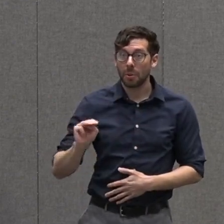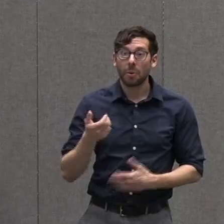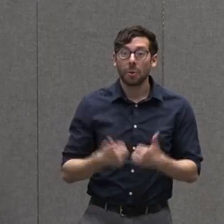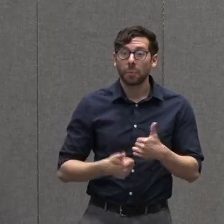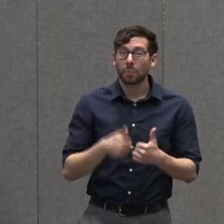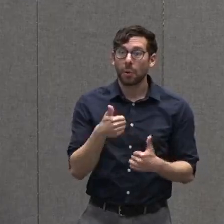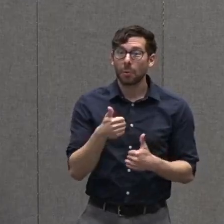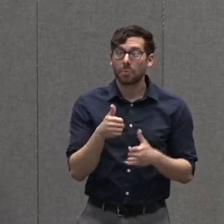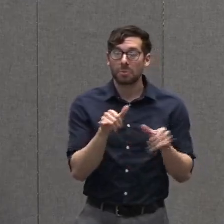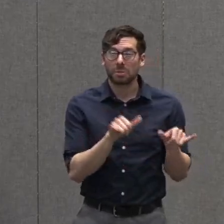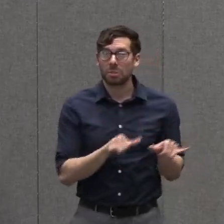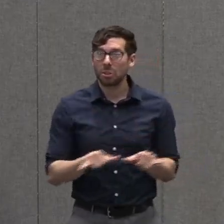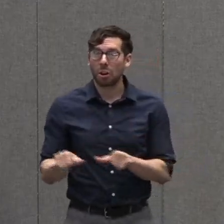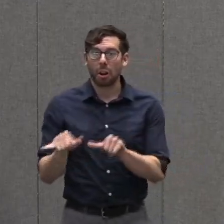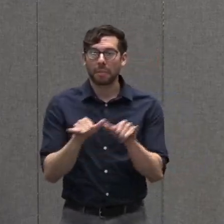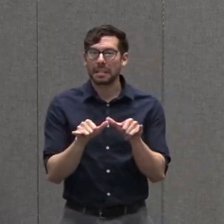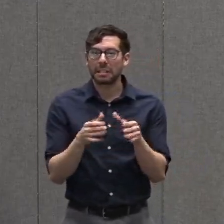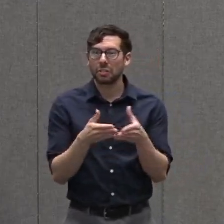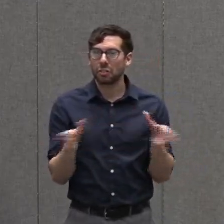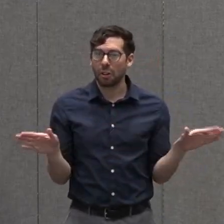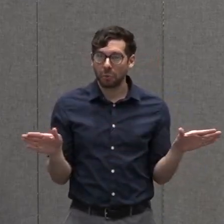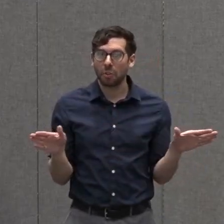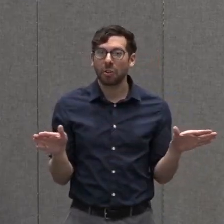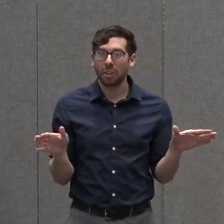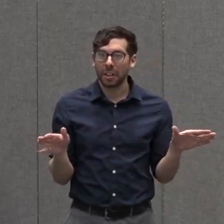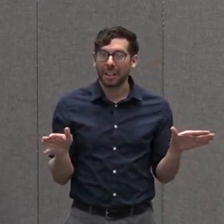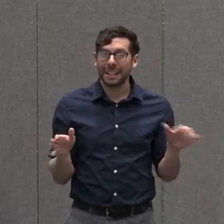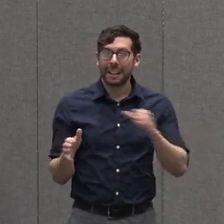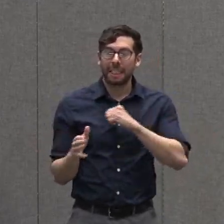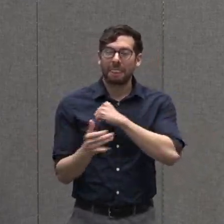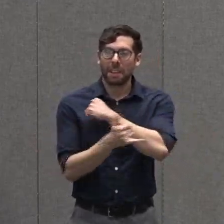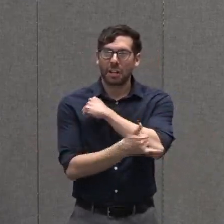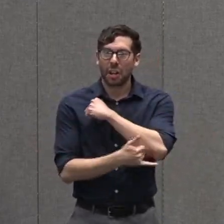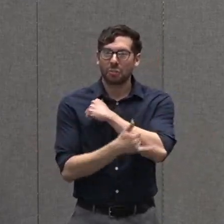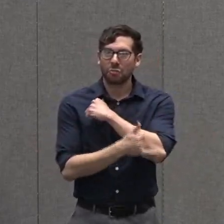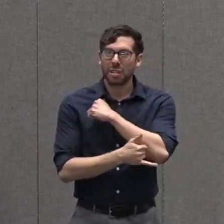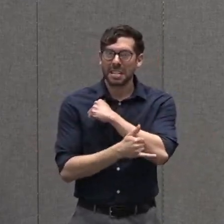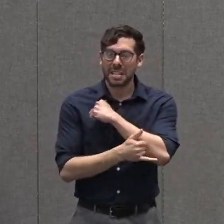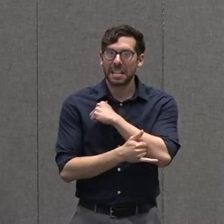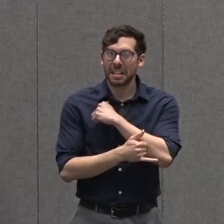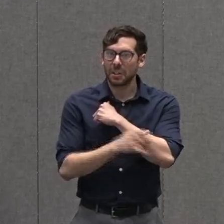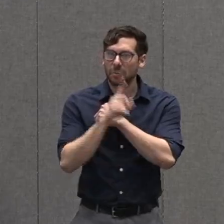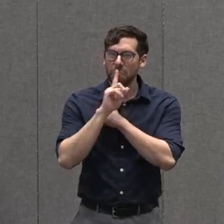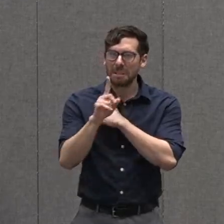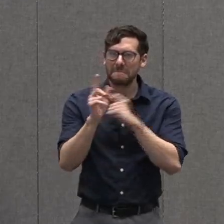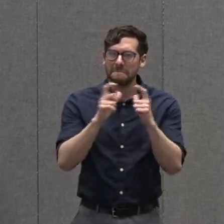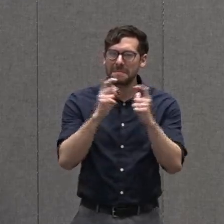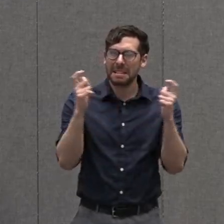Their range is a good part of this country, they even range up into southern Canada, and down into Mexico.